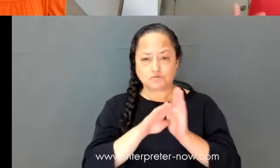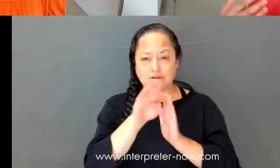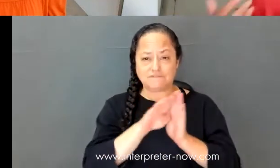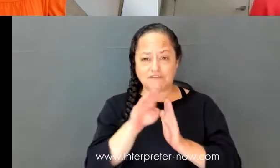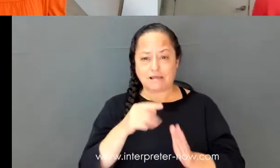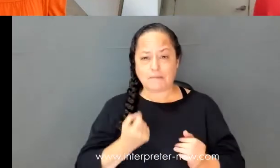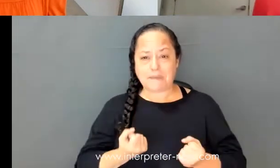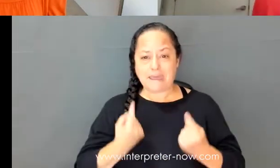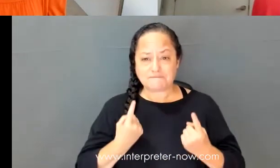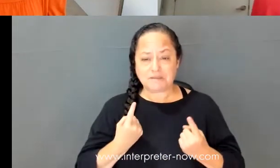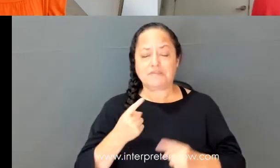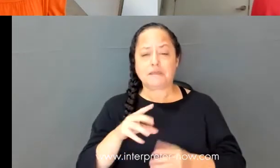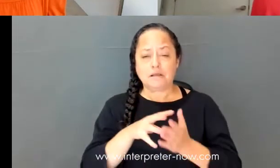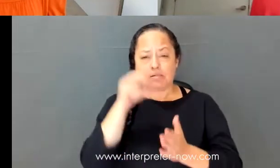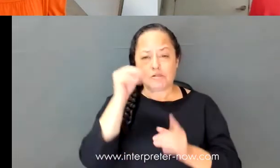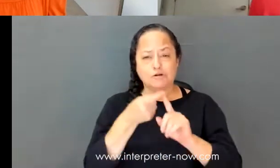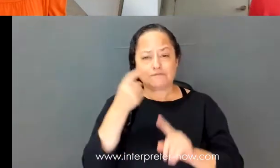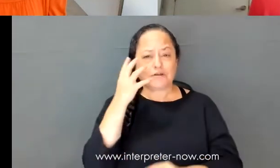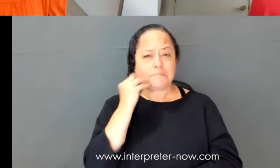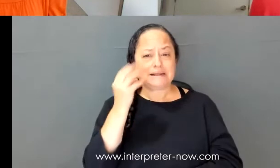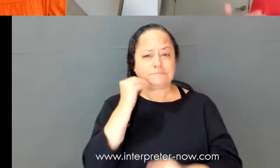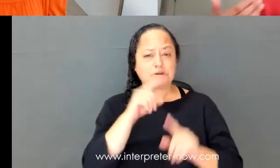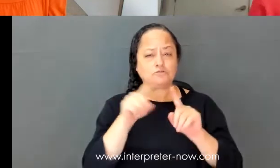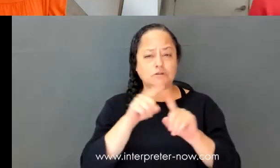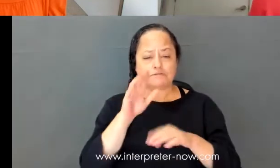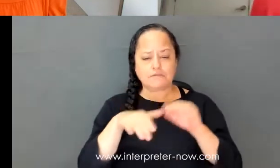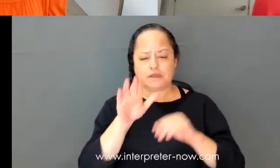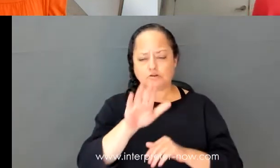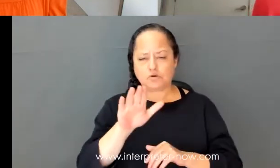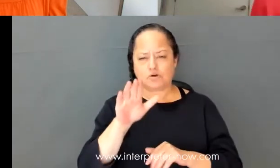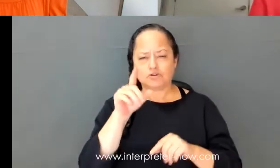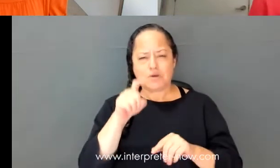You can learn from experiences different than yours, but you have to seek them out.